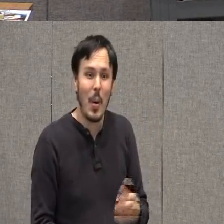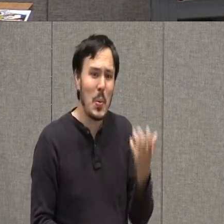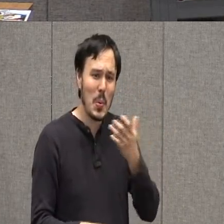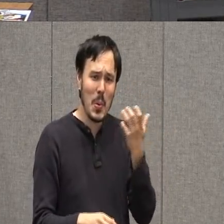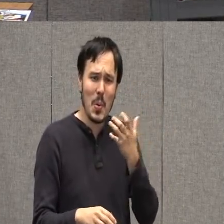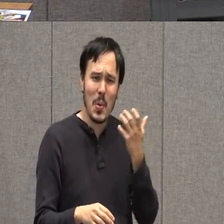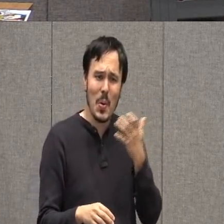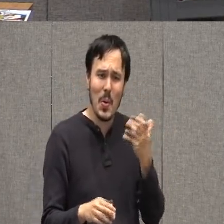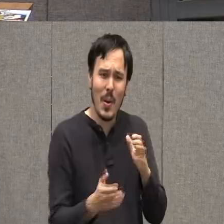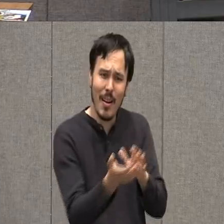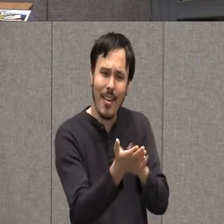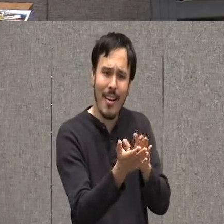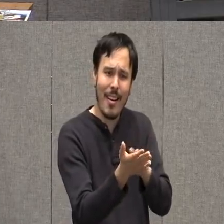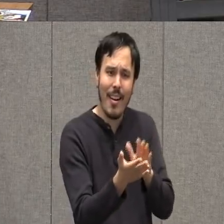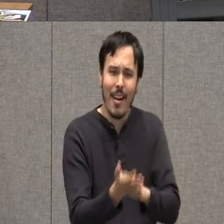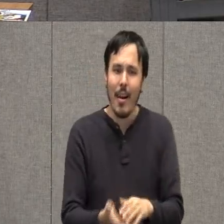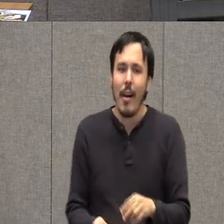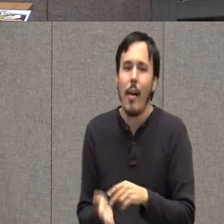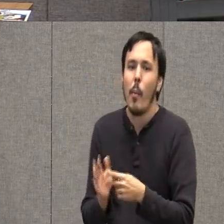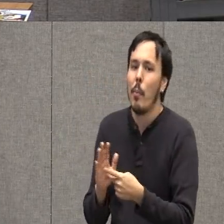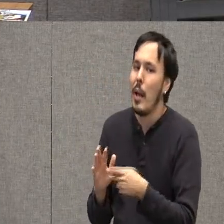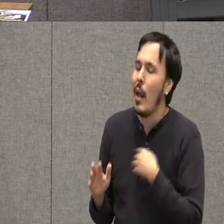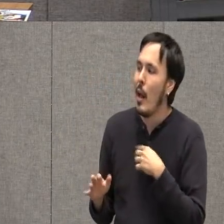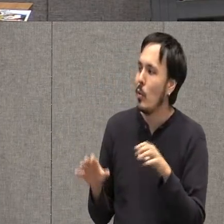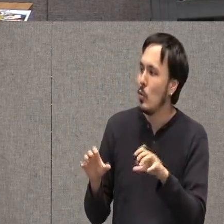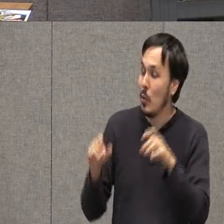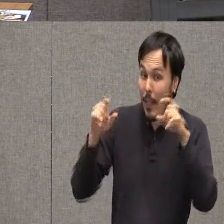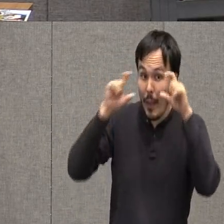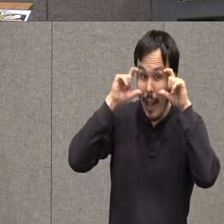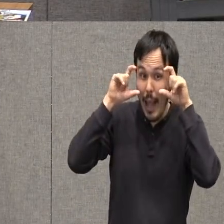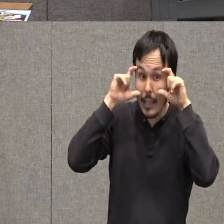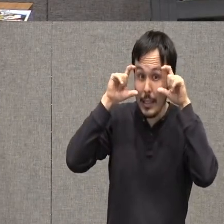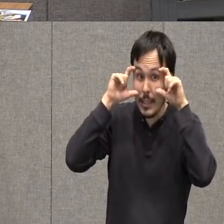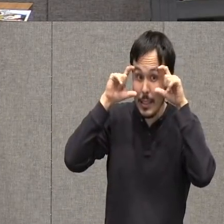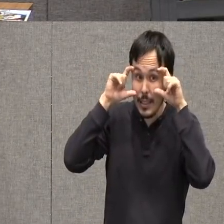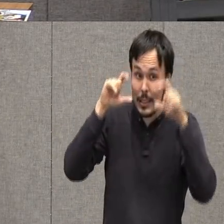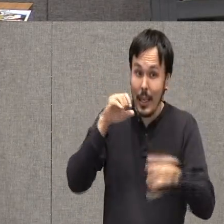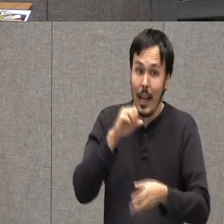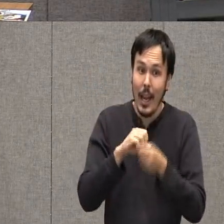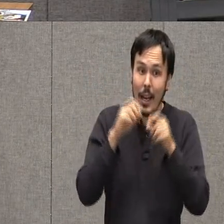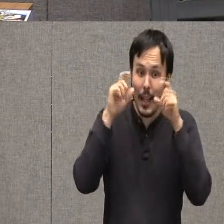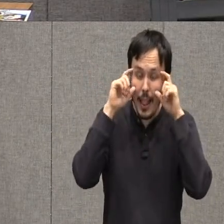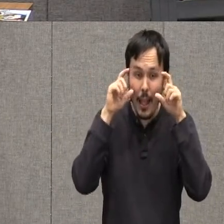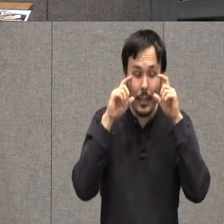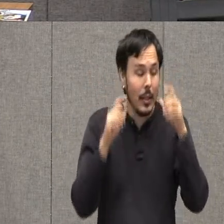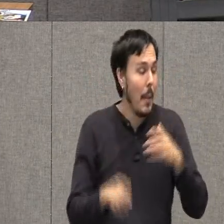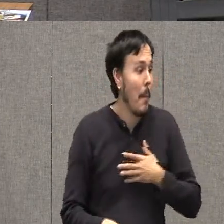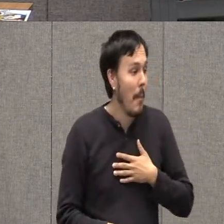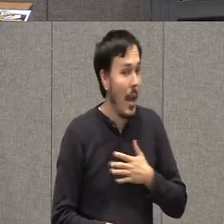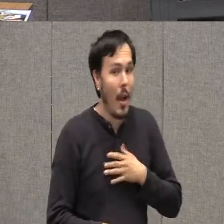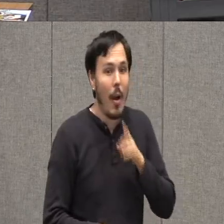And then I would draw glasses. Add little glasses shapes. Mine are kind of like rectangles.